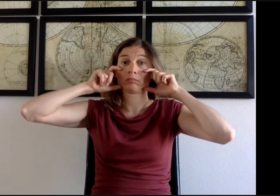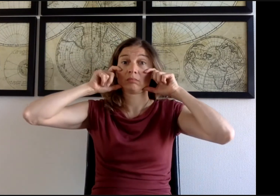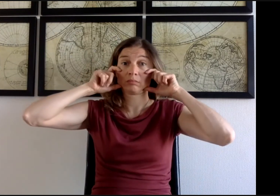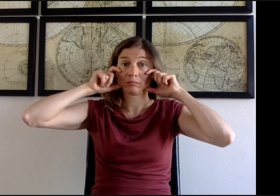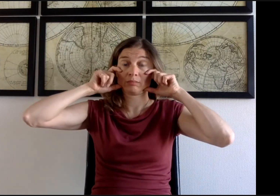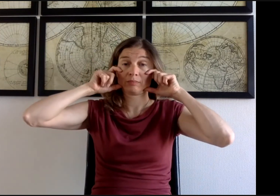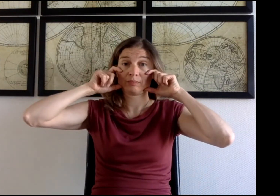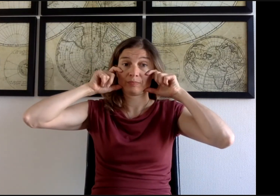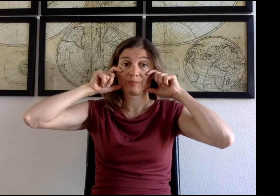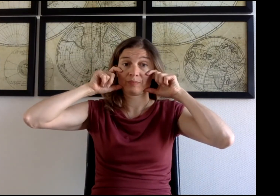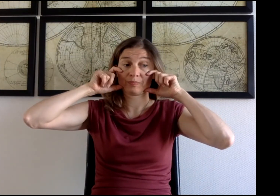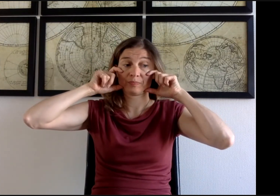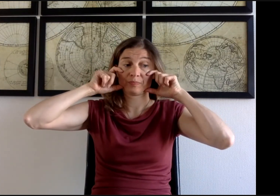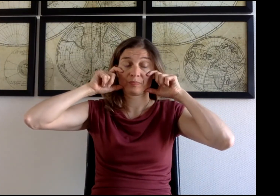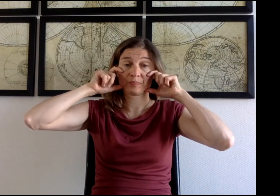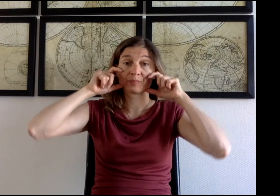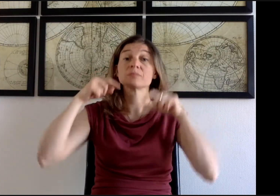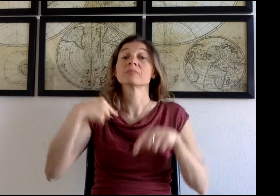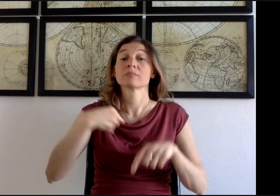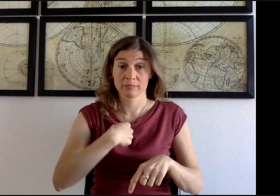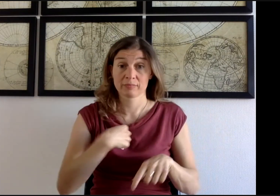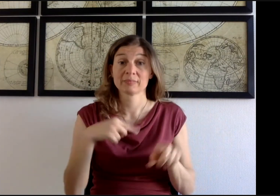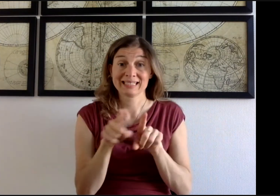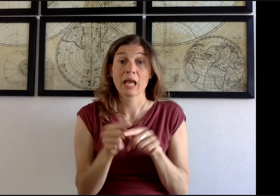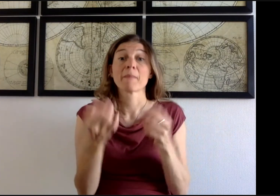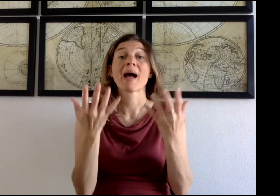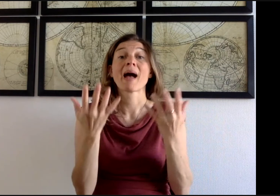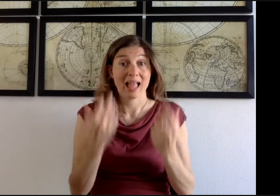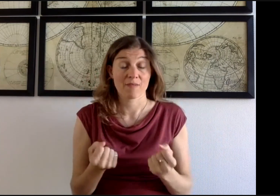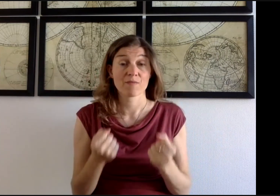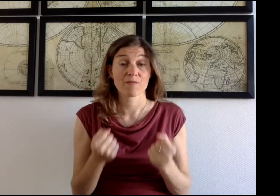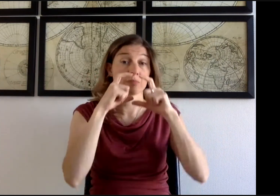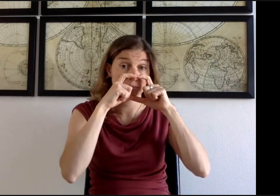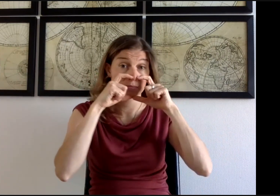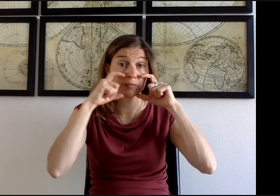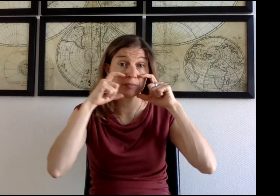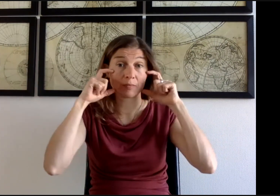I mask myself, but I can't...